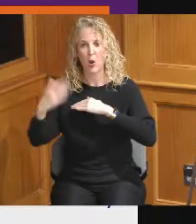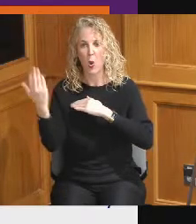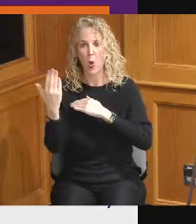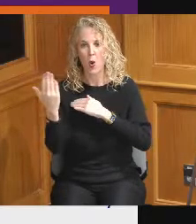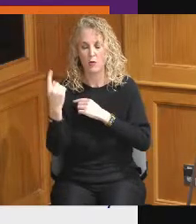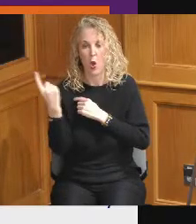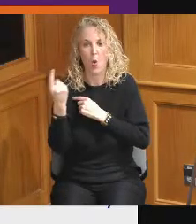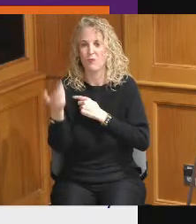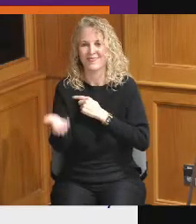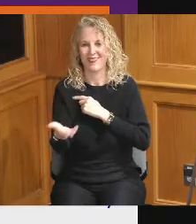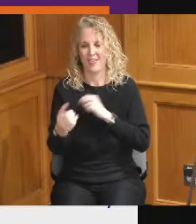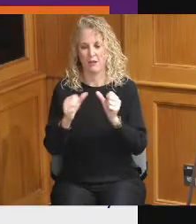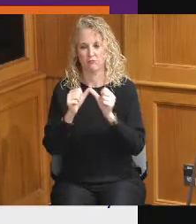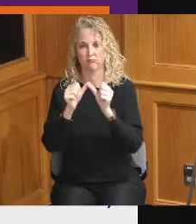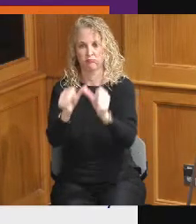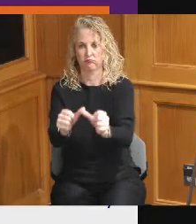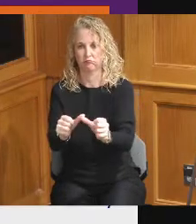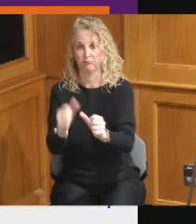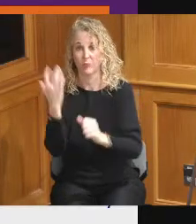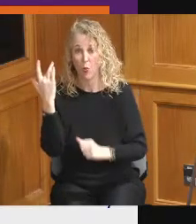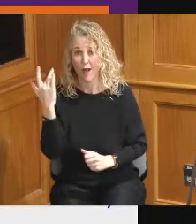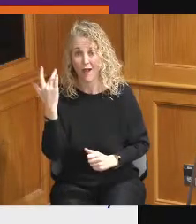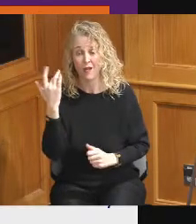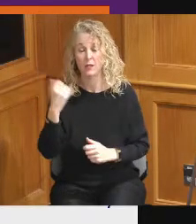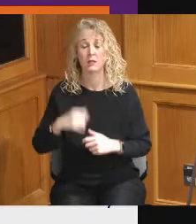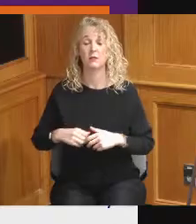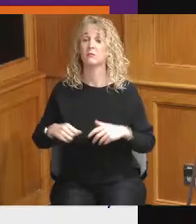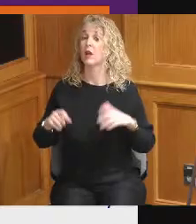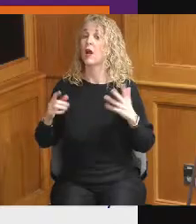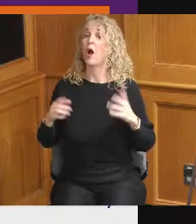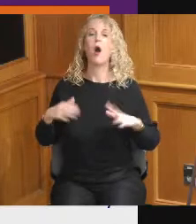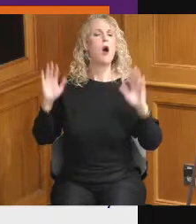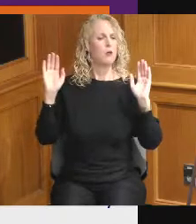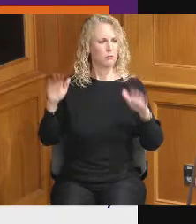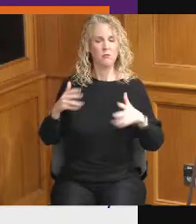to make sure that's happening because you can have you can say I got a big funding source